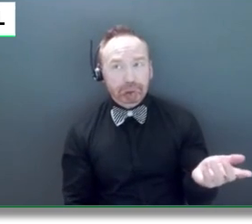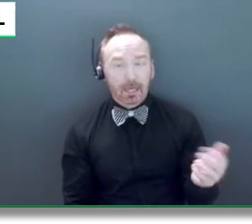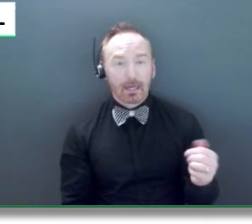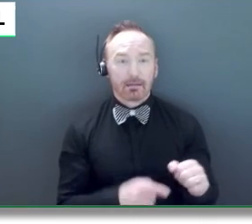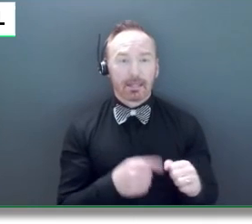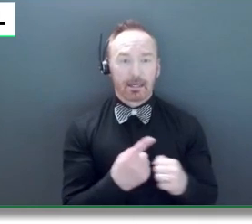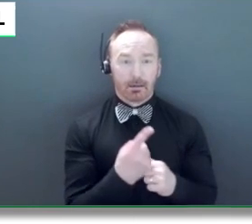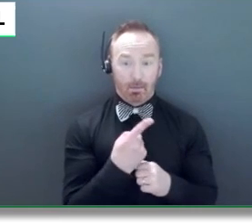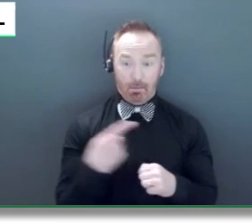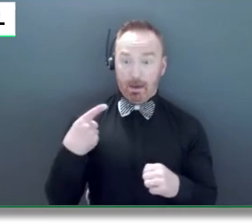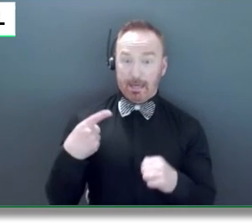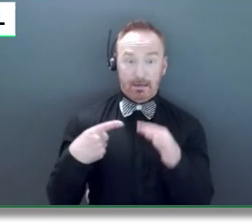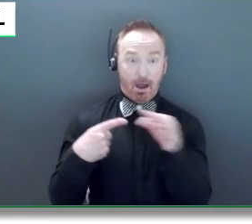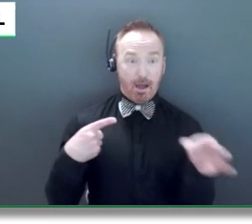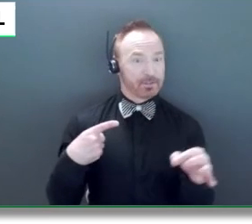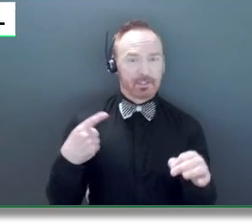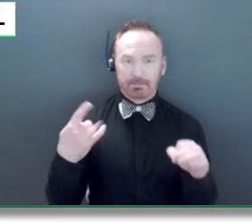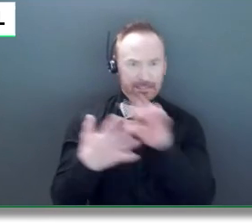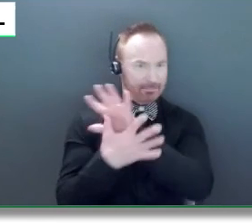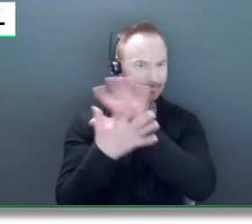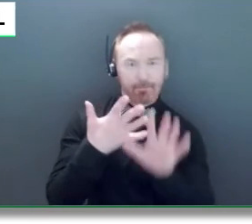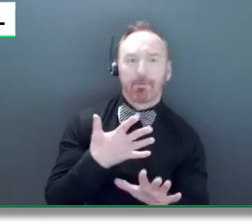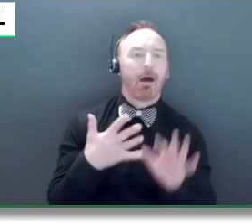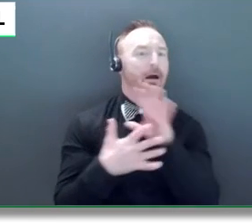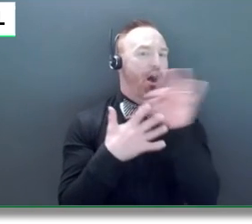all that was on offer. That was fantastic um.